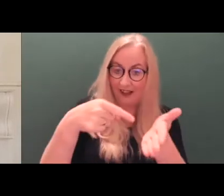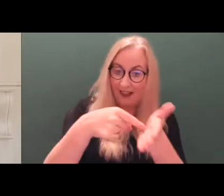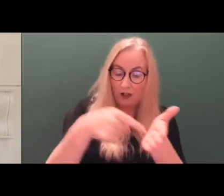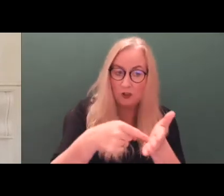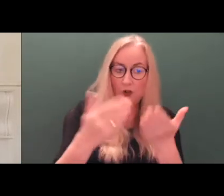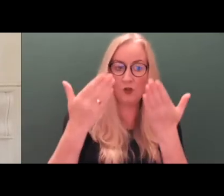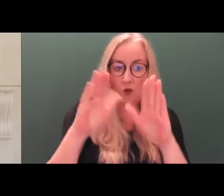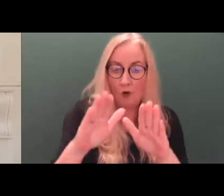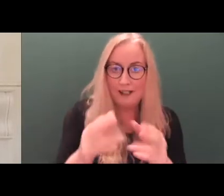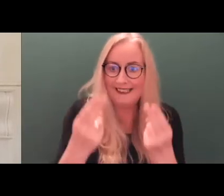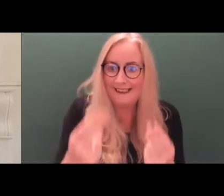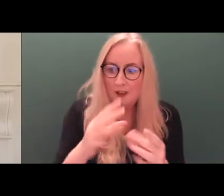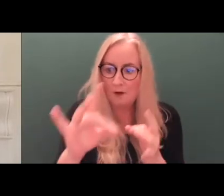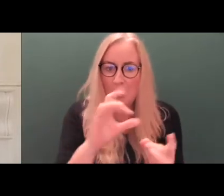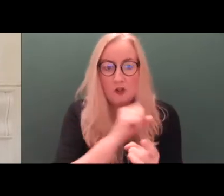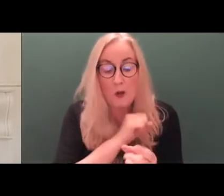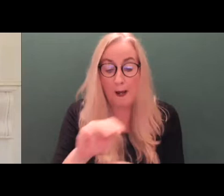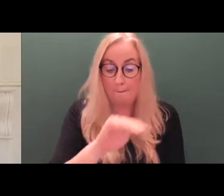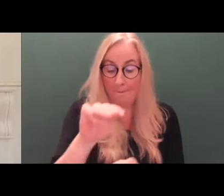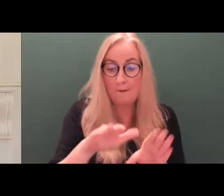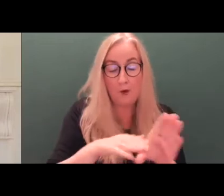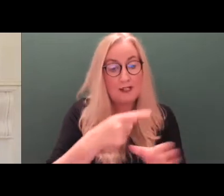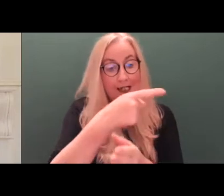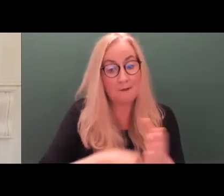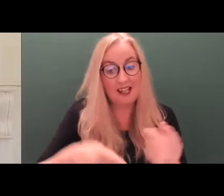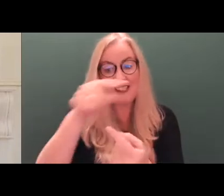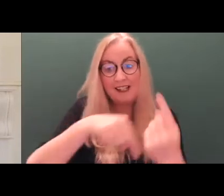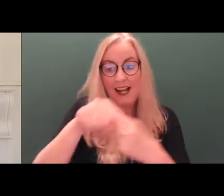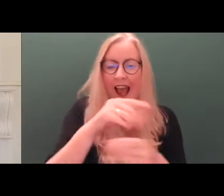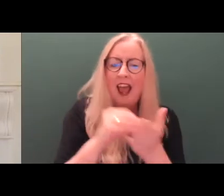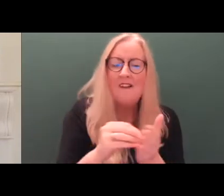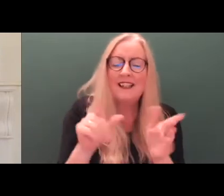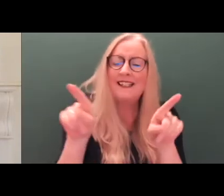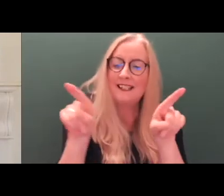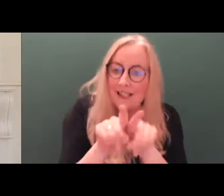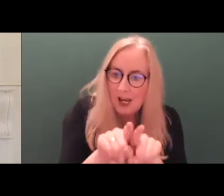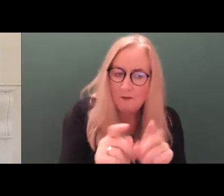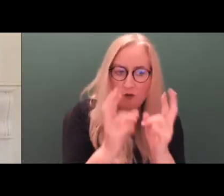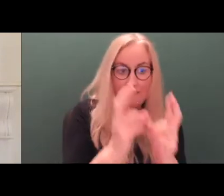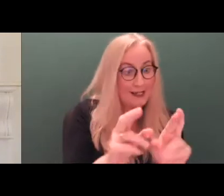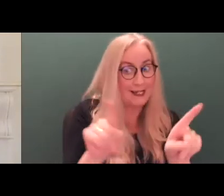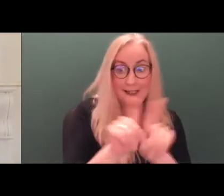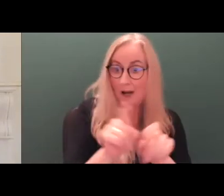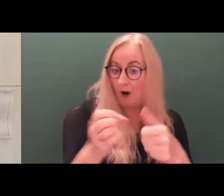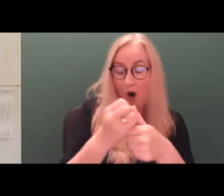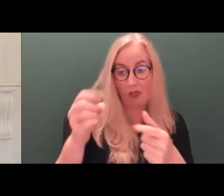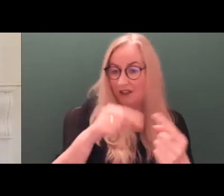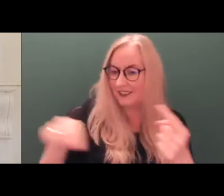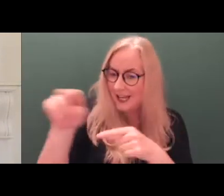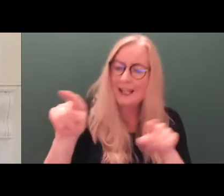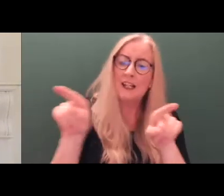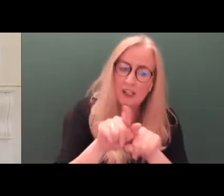ensuring that persons with disabilities have the same rights as everybody else, and opportunities.